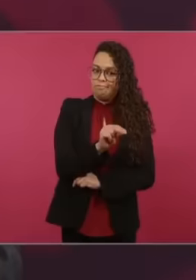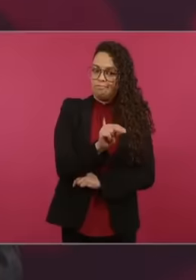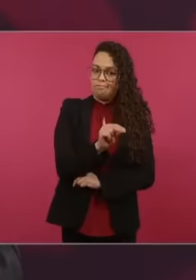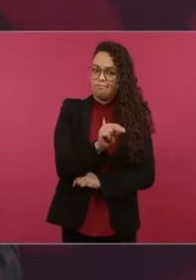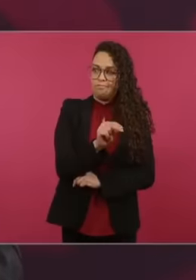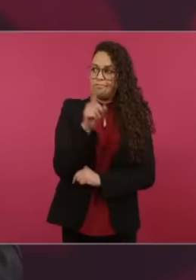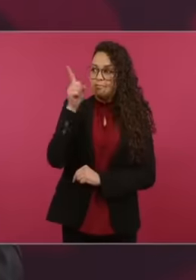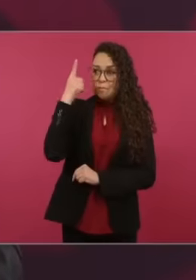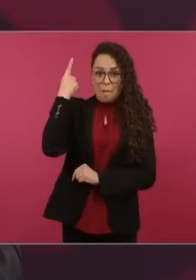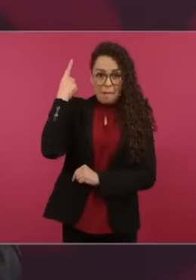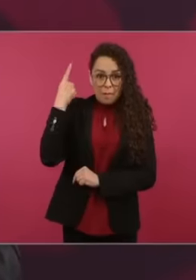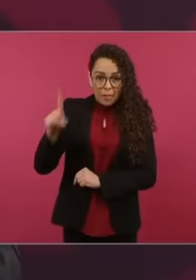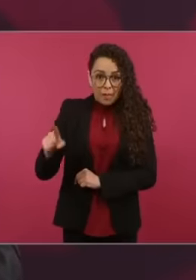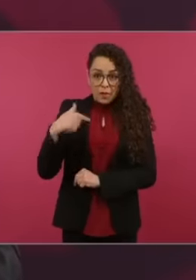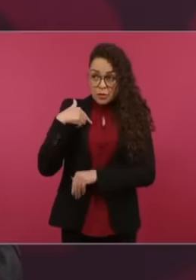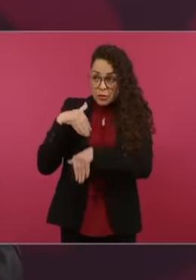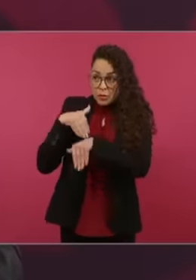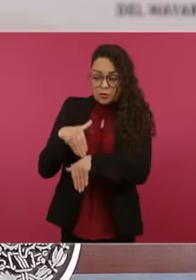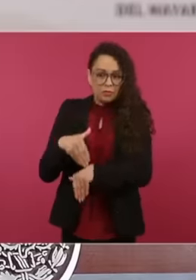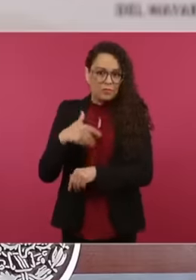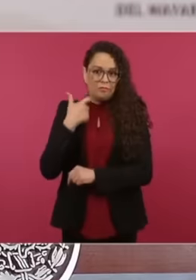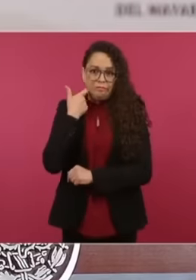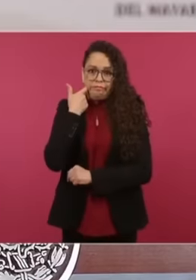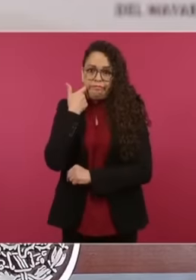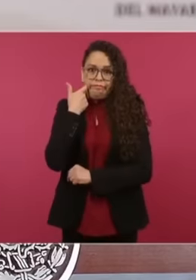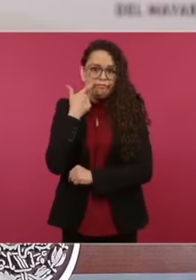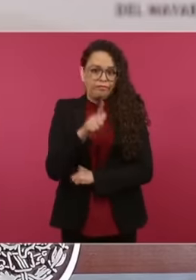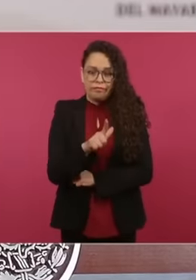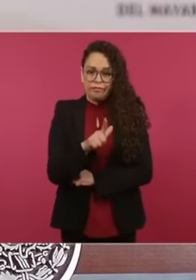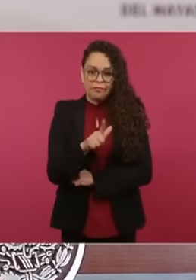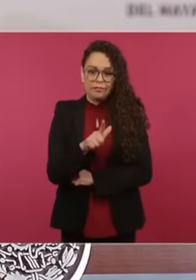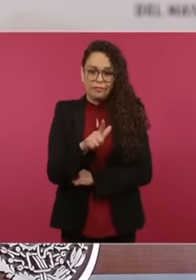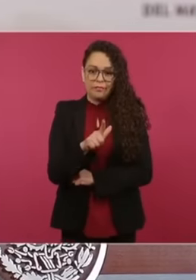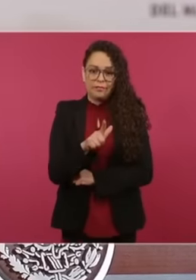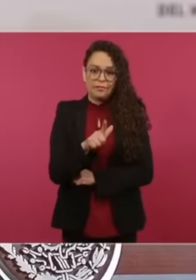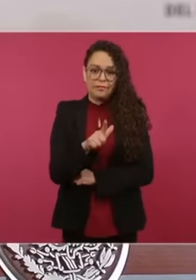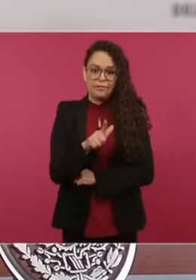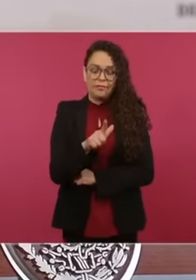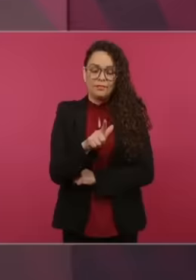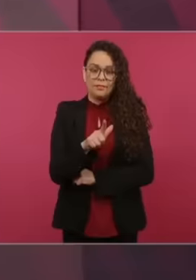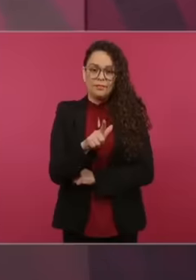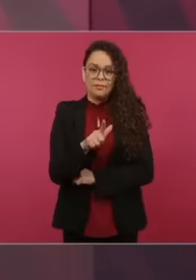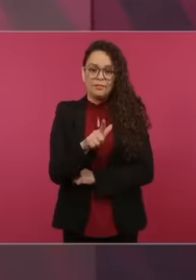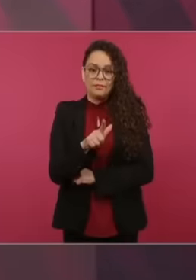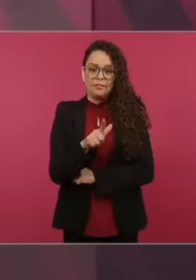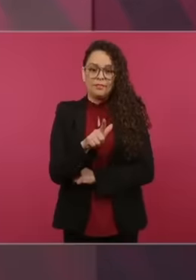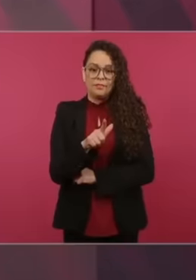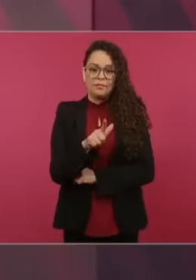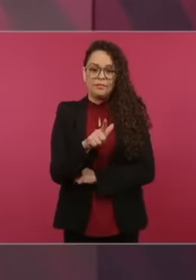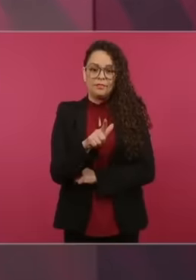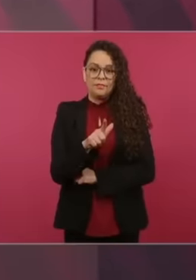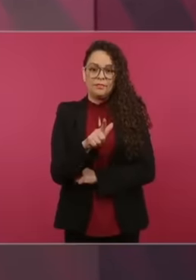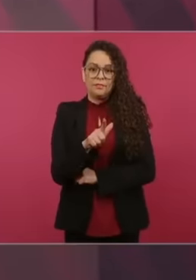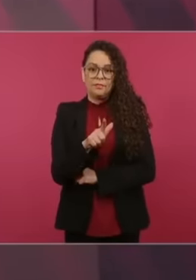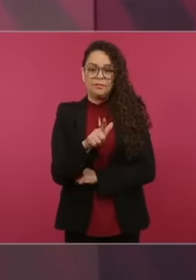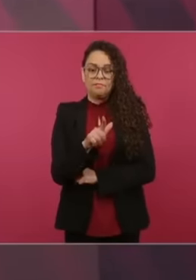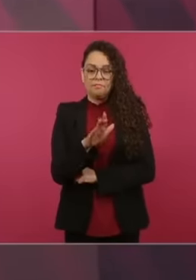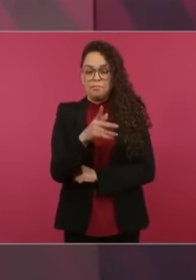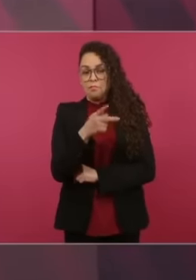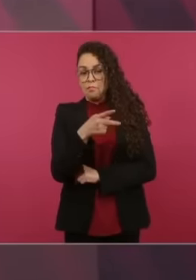the Navy was